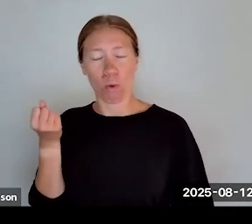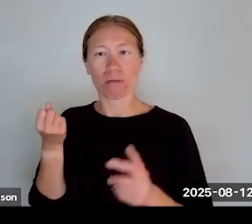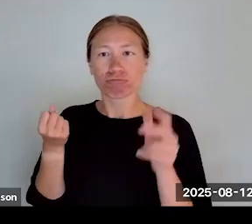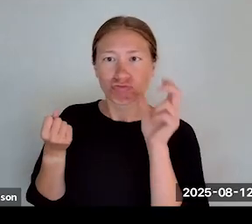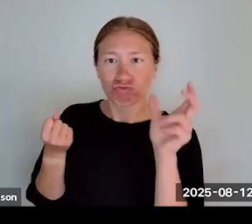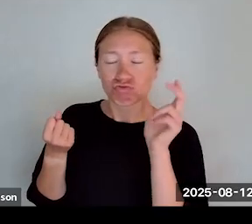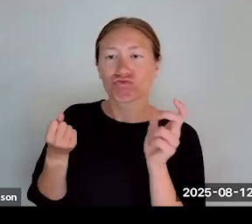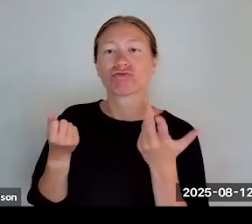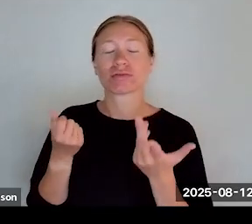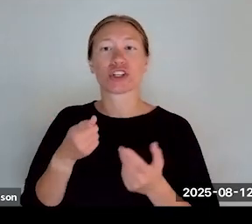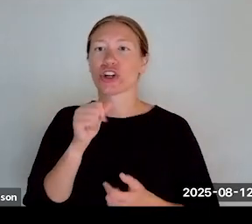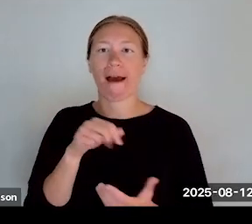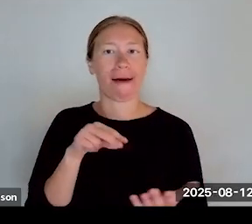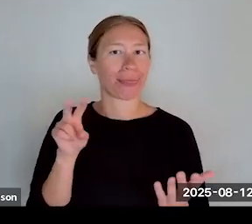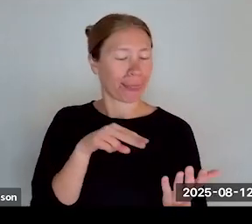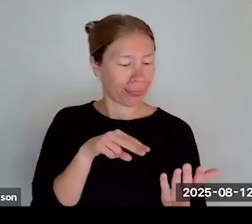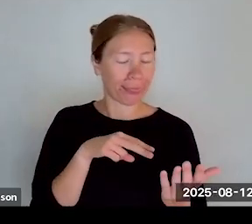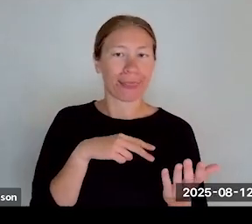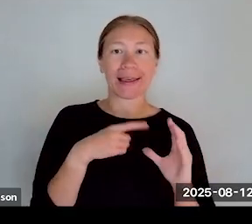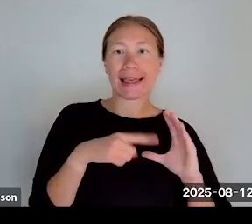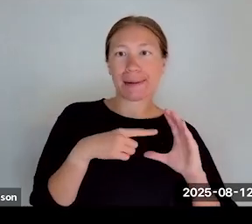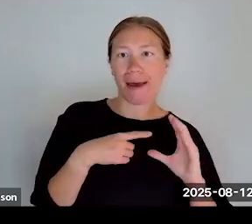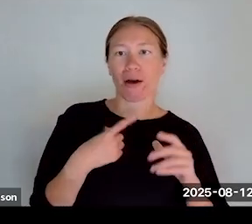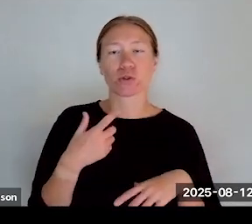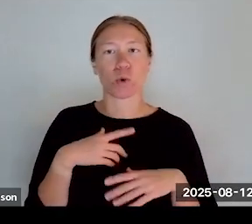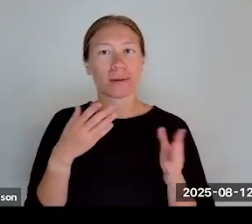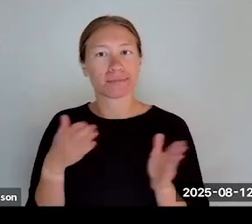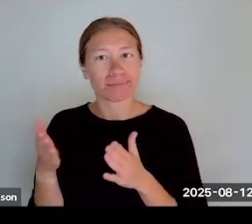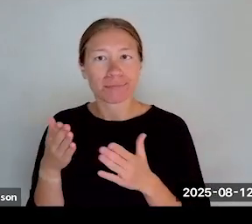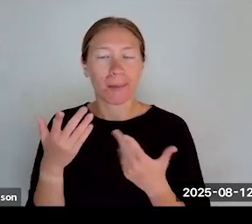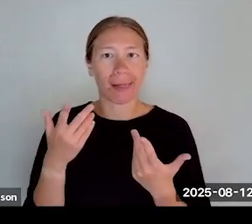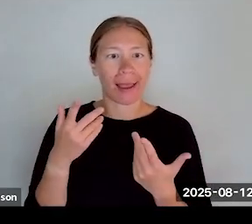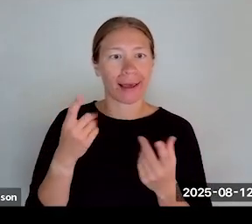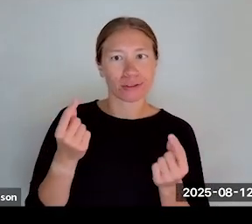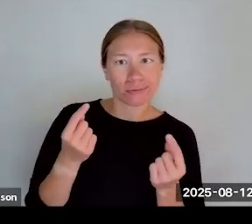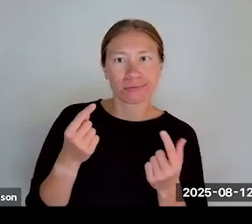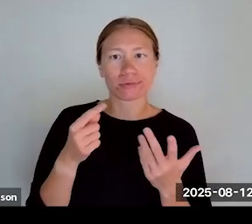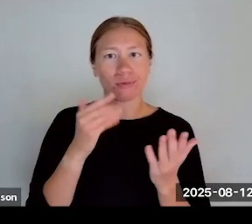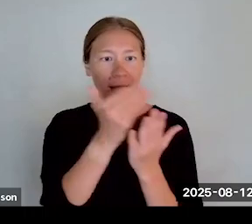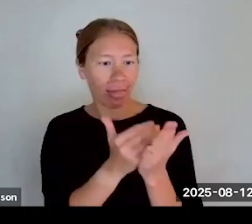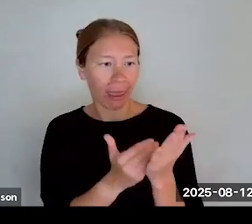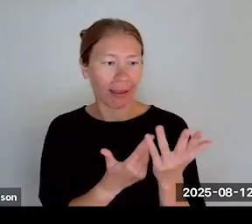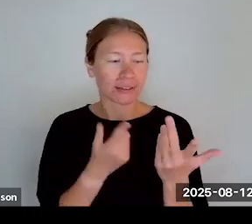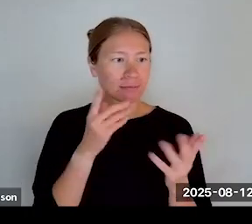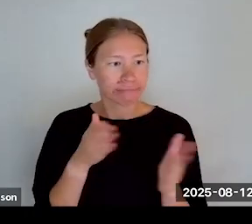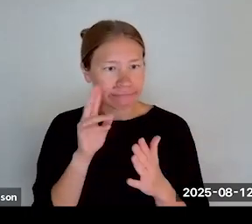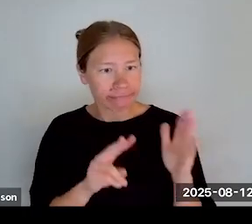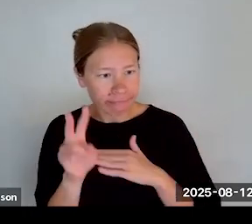thinking about your to-do list, or planning for what comes next. Instead, you're fully present and engaged in the exchange.